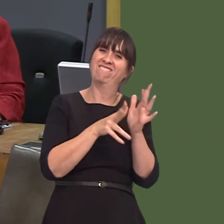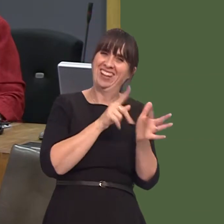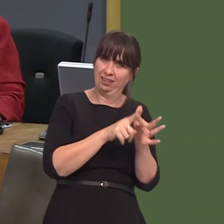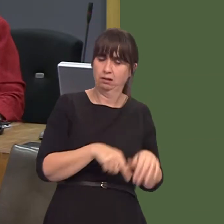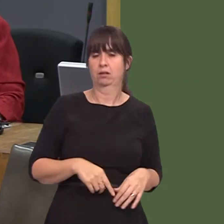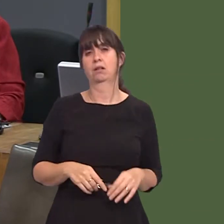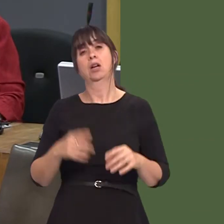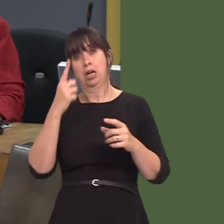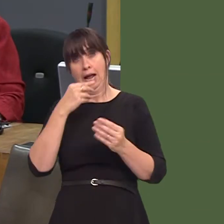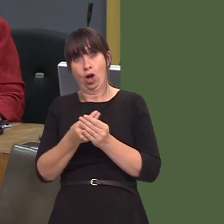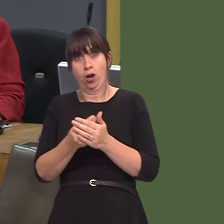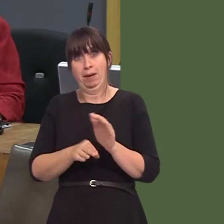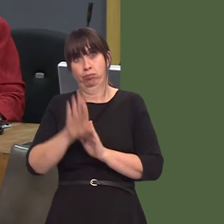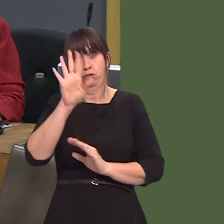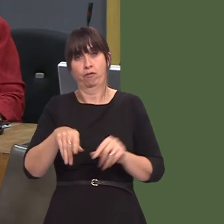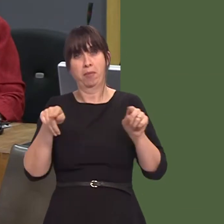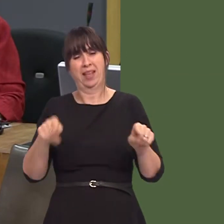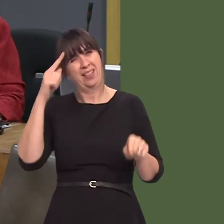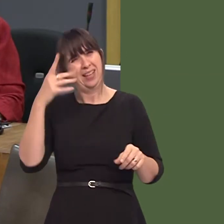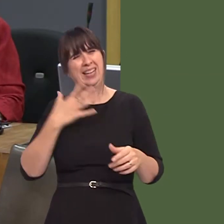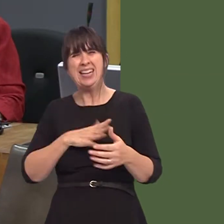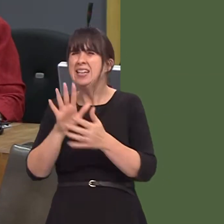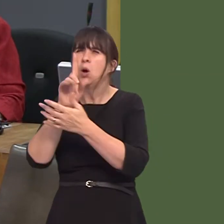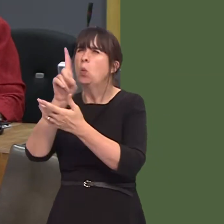Does the First Minister agree that there needs to be a further clarification of the definition